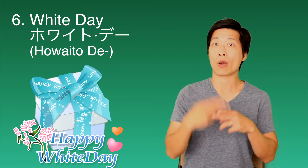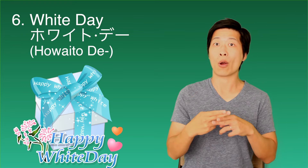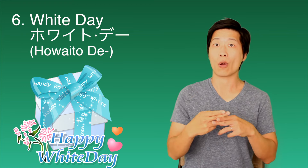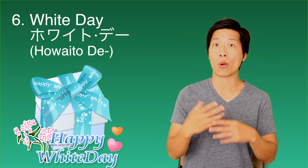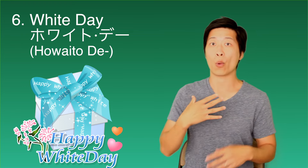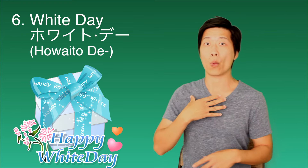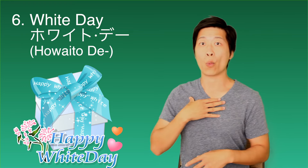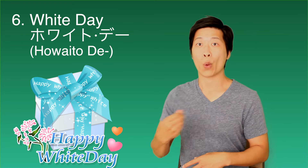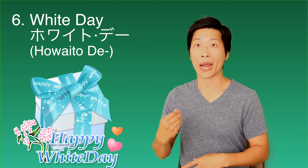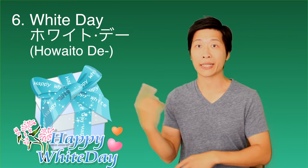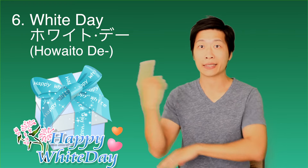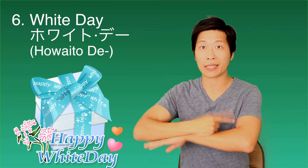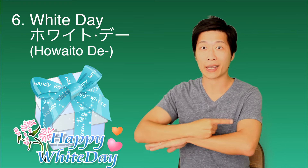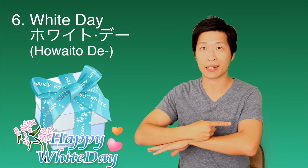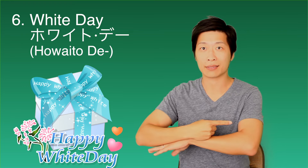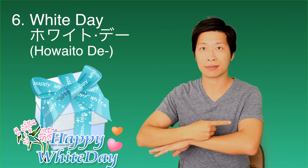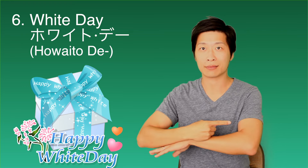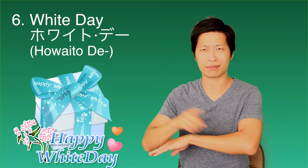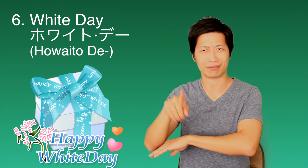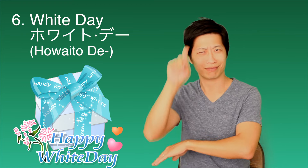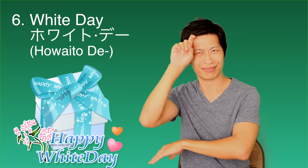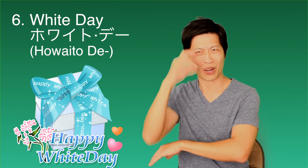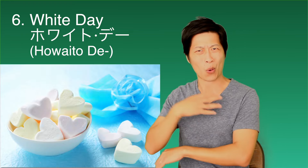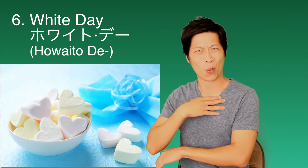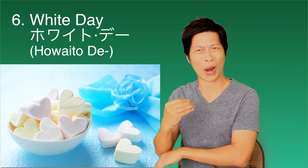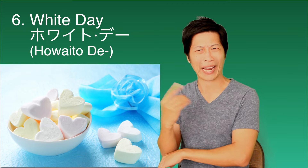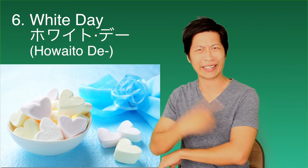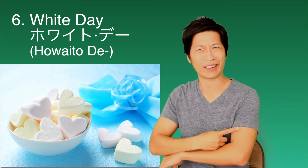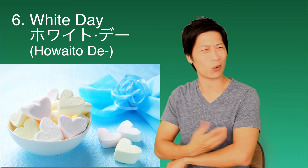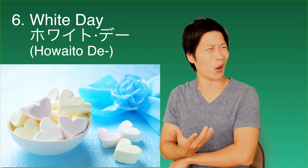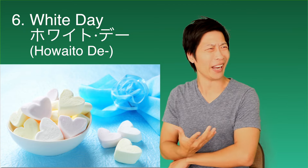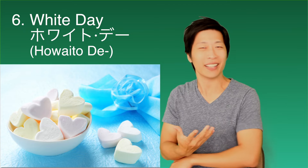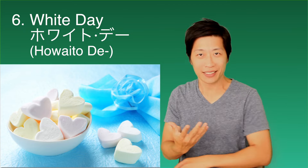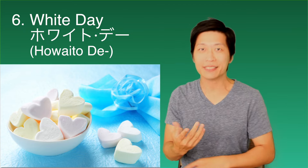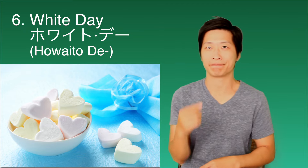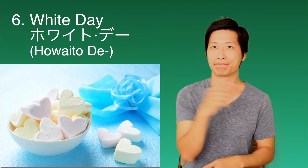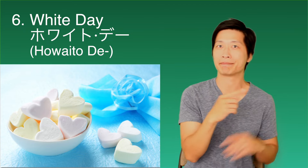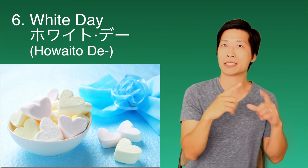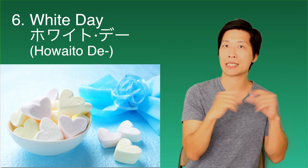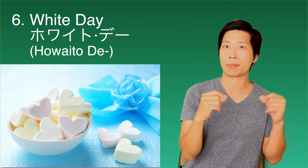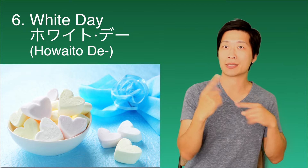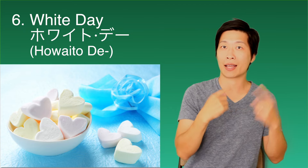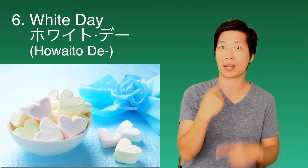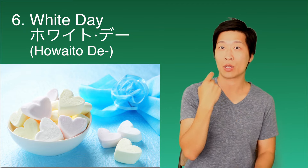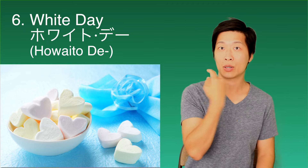called "White Day" "HOWAITO DEー" You're like what is "HOWAITO DEー"?